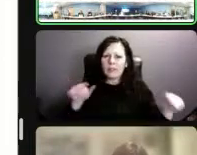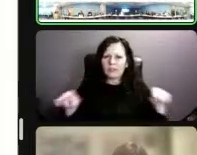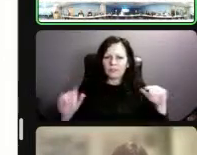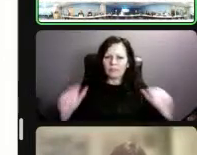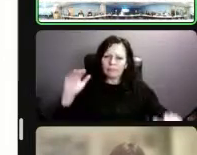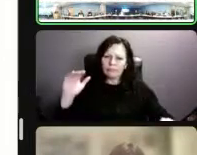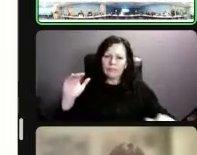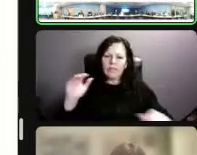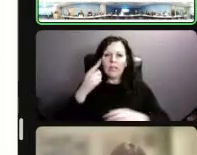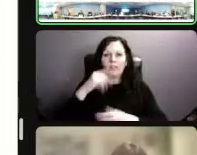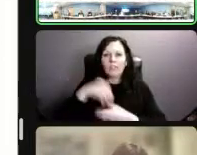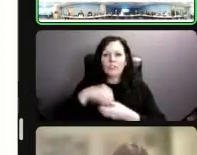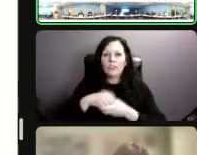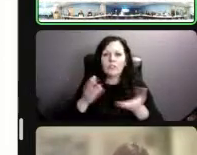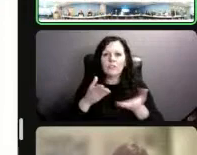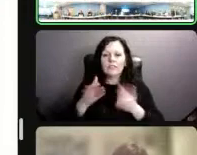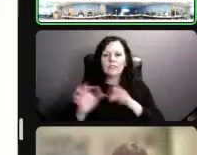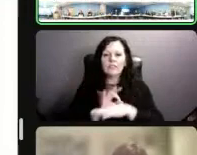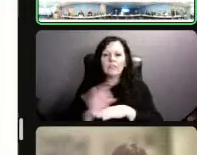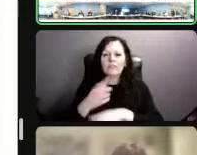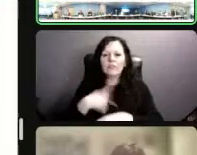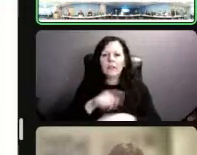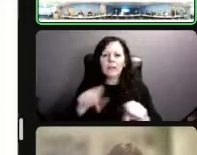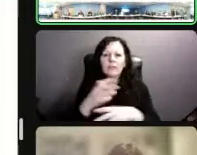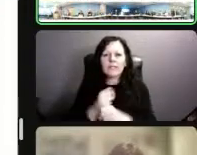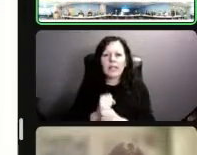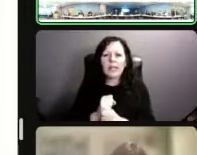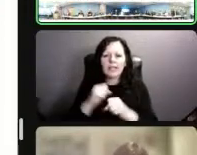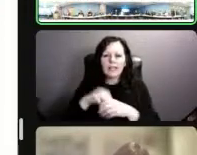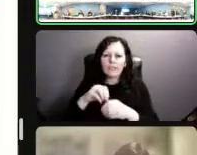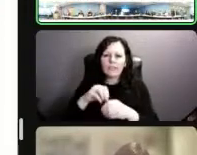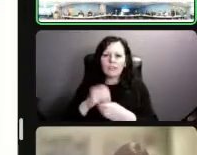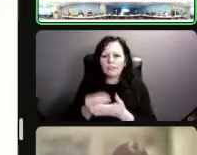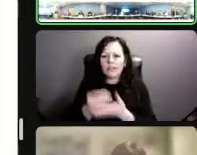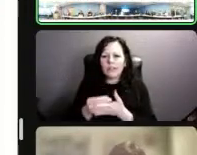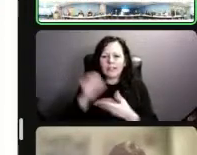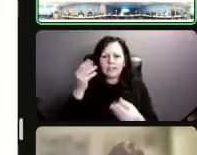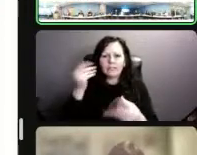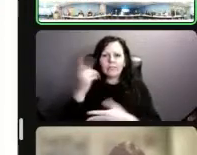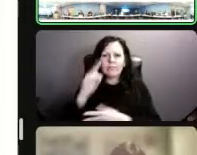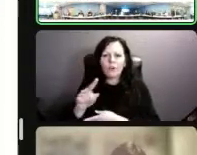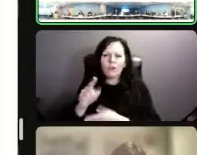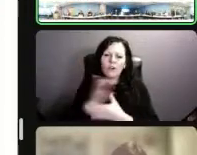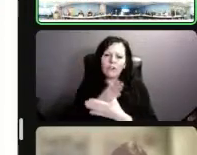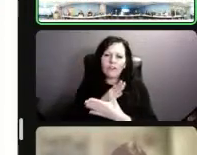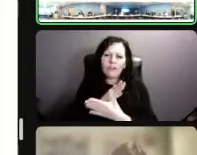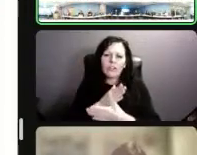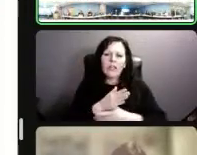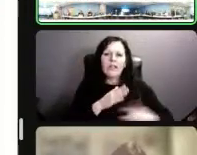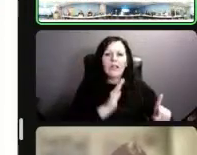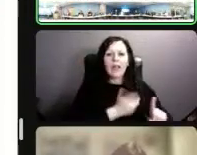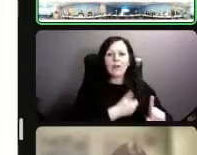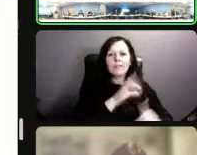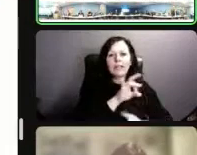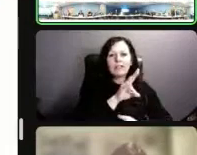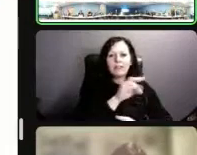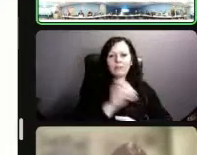ALL INTERNAL SERVICE FUNCTIONS IN SALEM ARE UNDERFUNDED COMPARED TO PEERS FOR